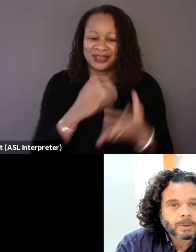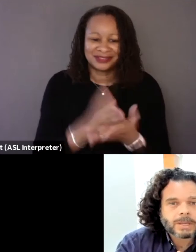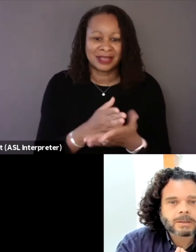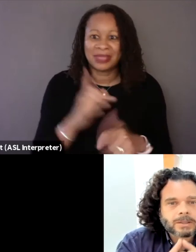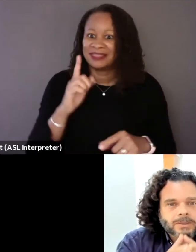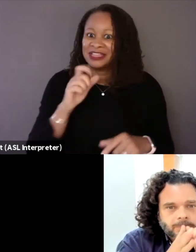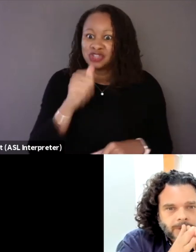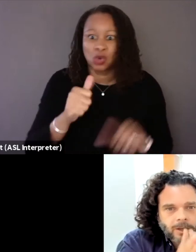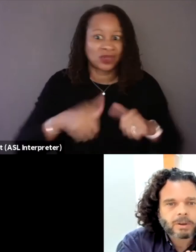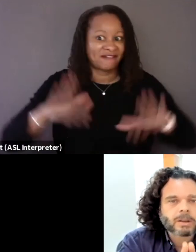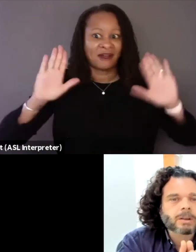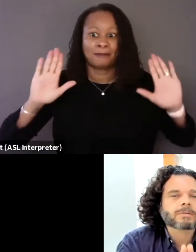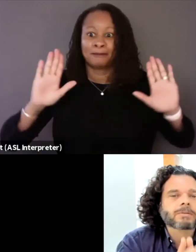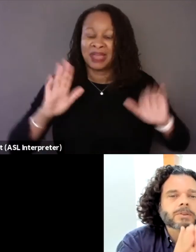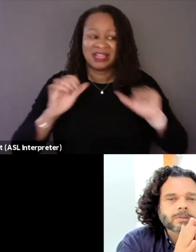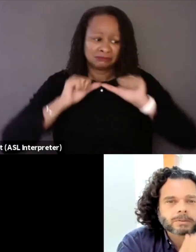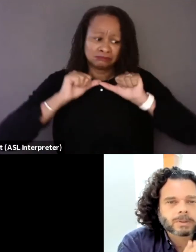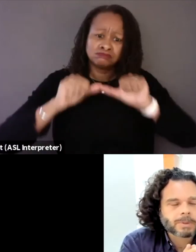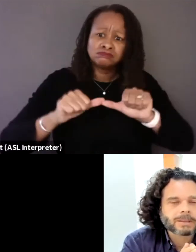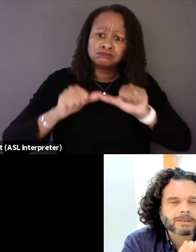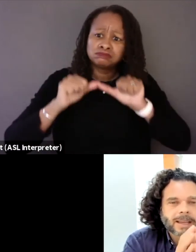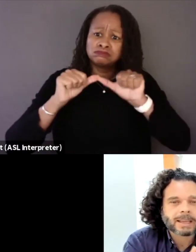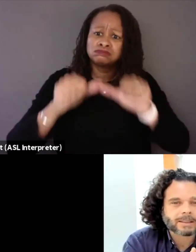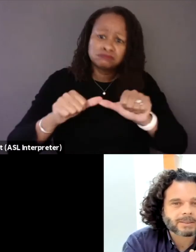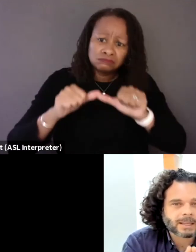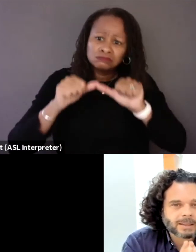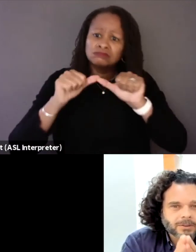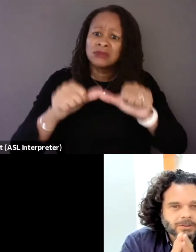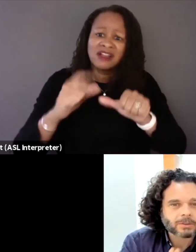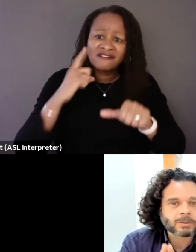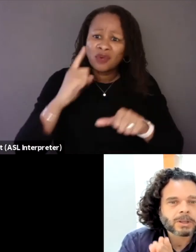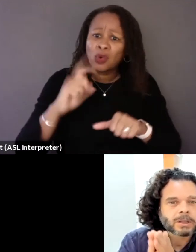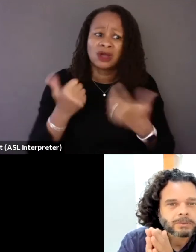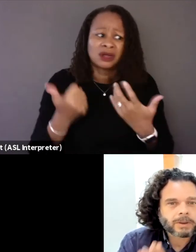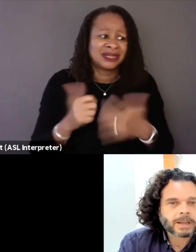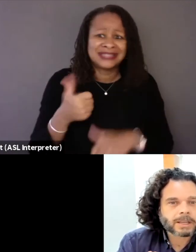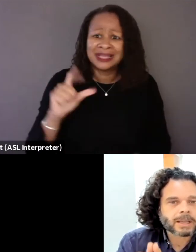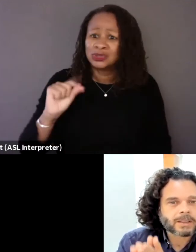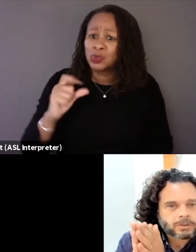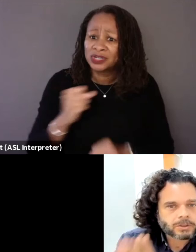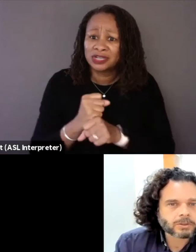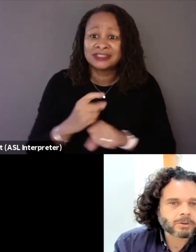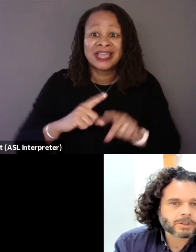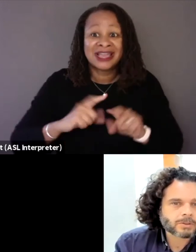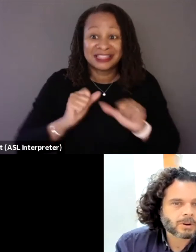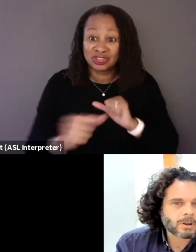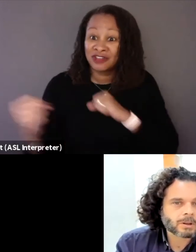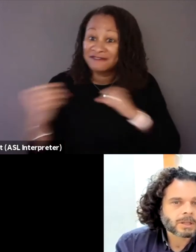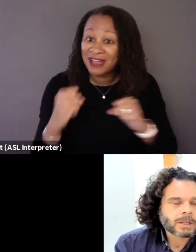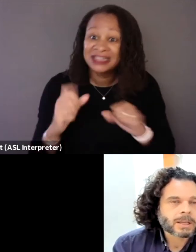I mean, this has been going on for decades and they're still fighting and they're still going strong.